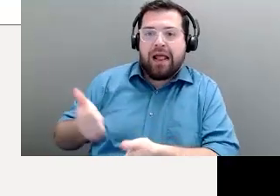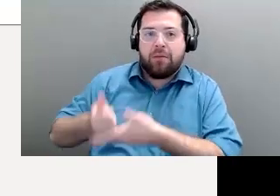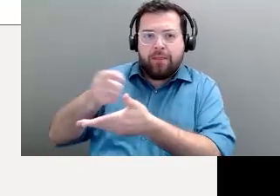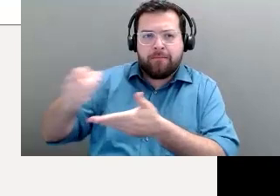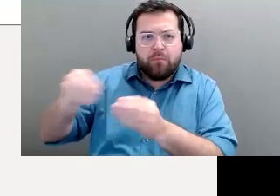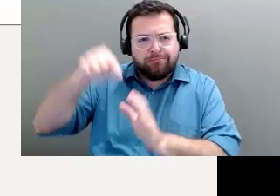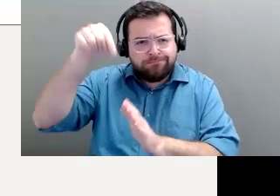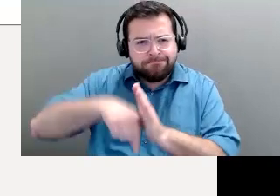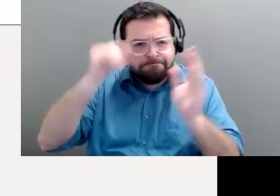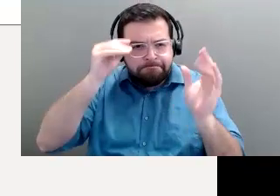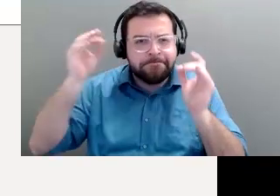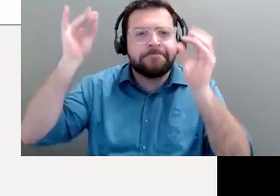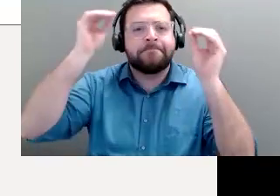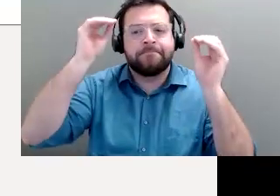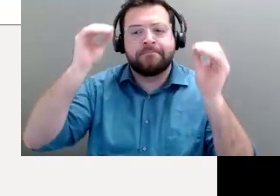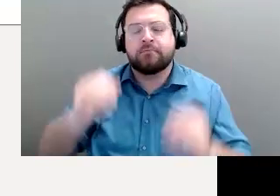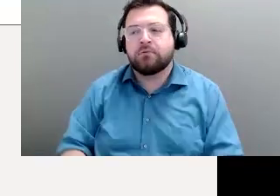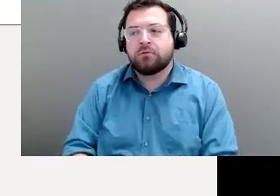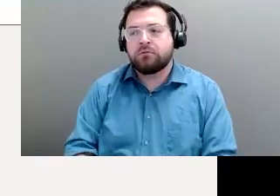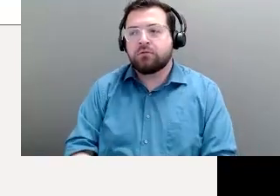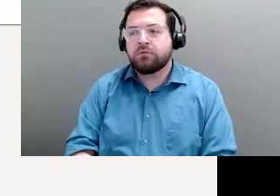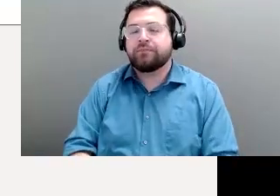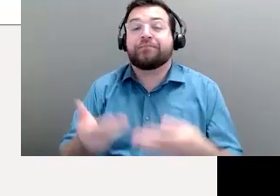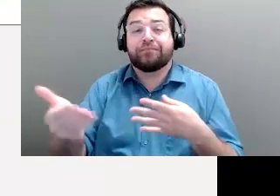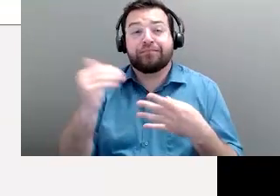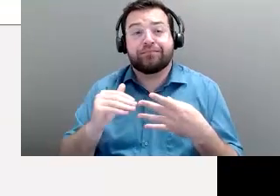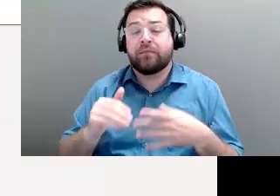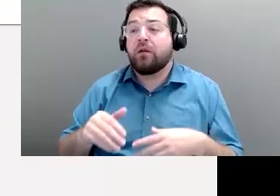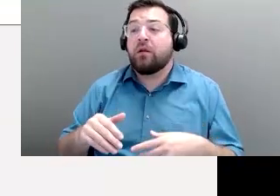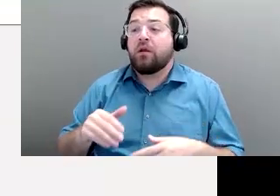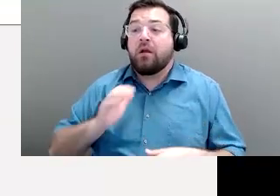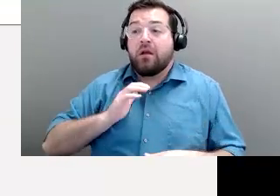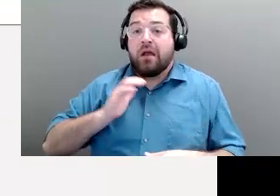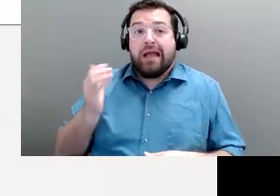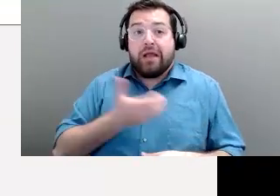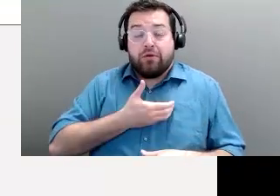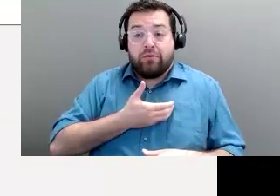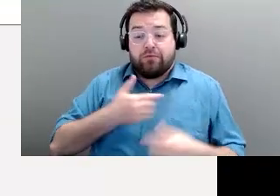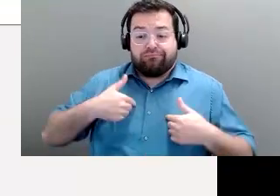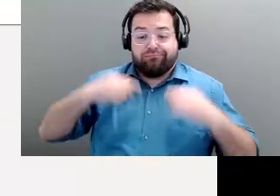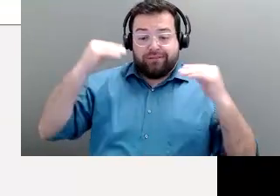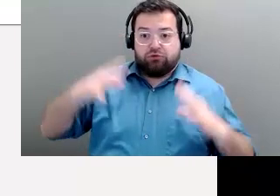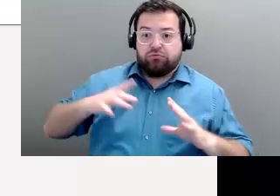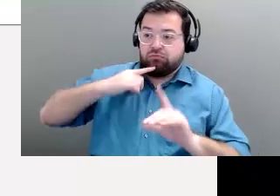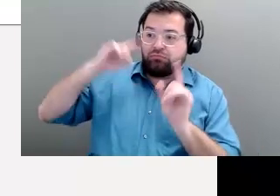Personalizing our responses by highlighting student insights.